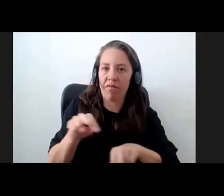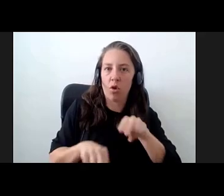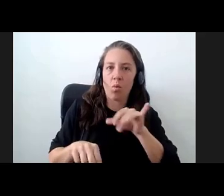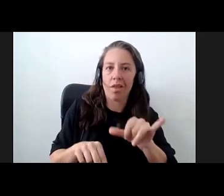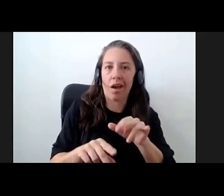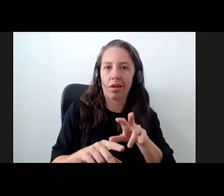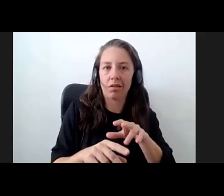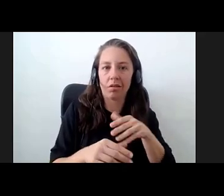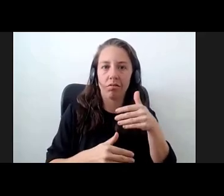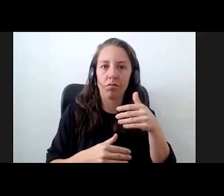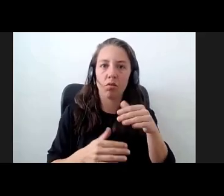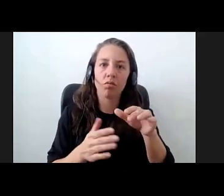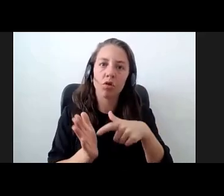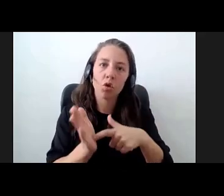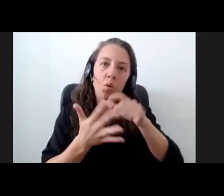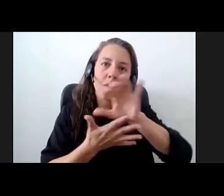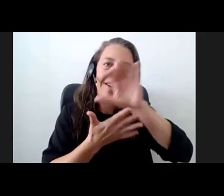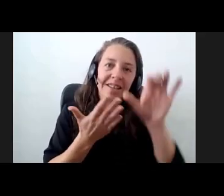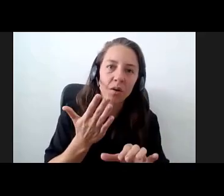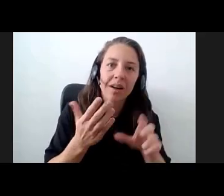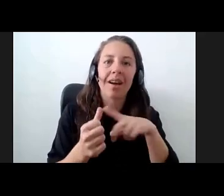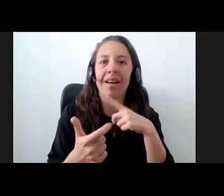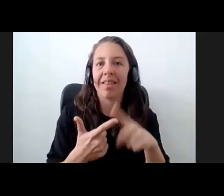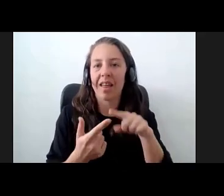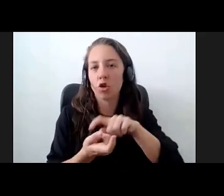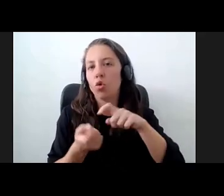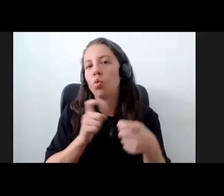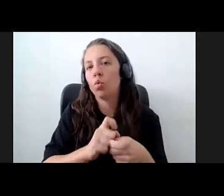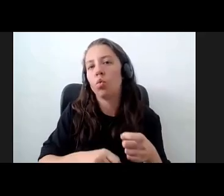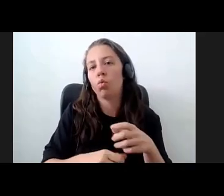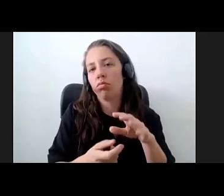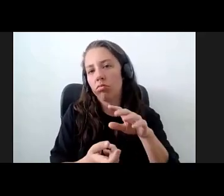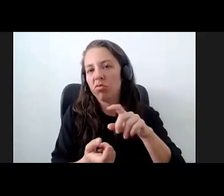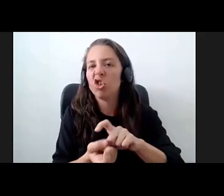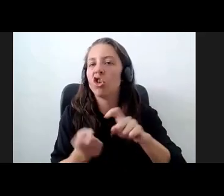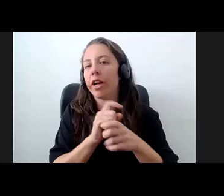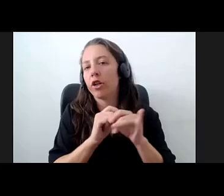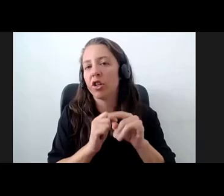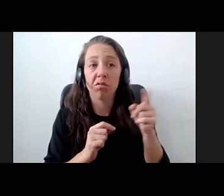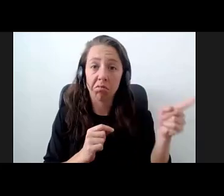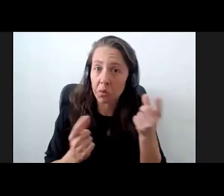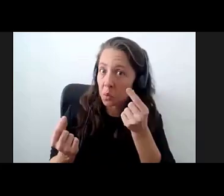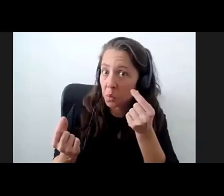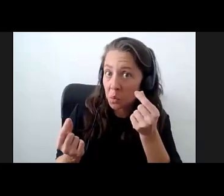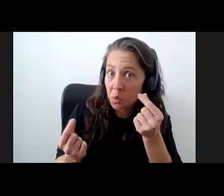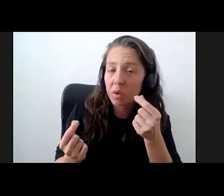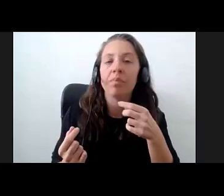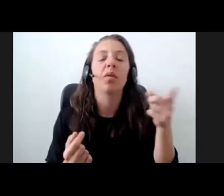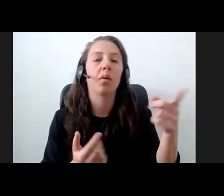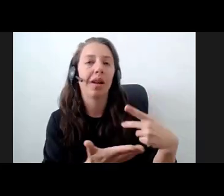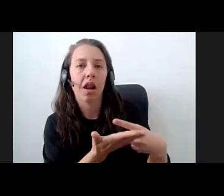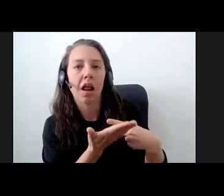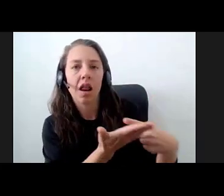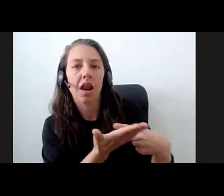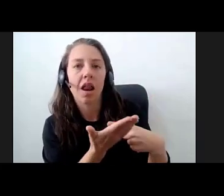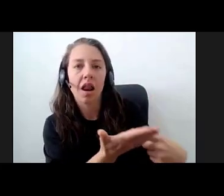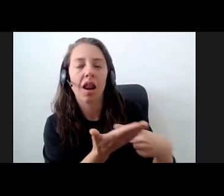Cynthia Dwyer And what did NIH do with those recommendations? Megan Columbus After many discussions, NIH issued a request for information in June of last year,